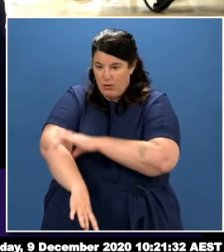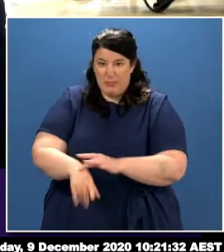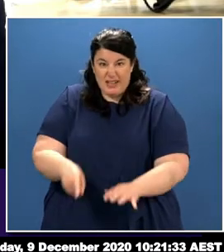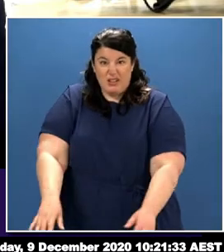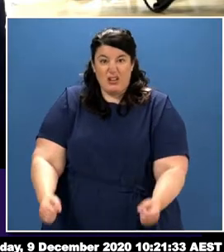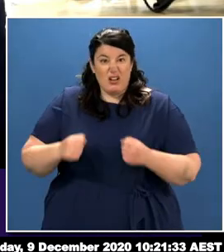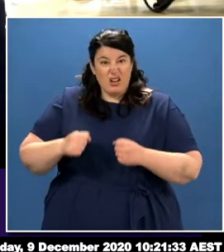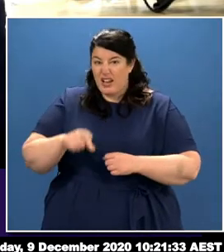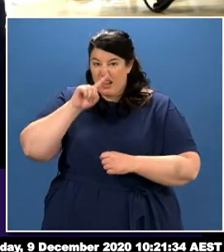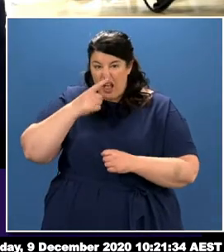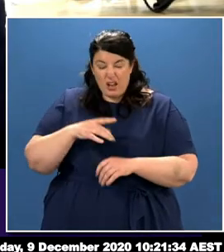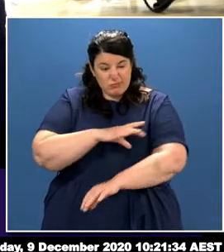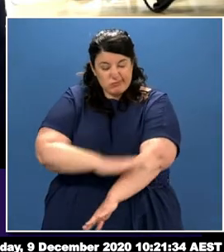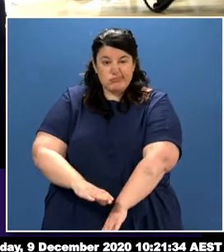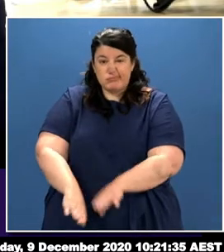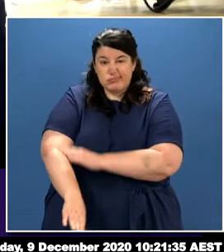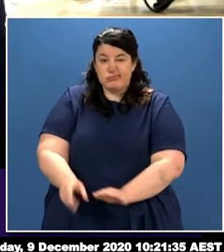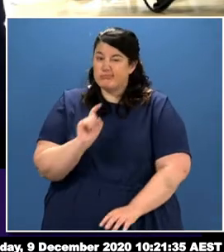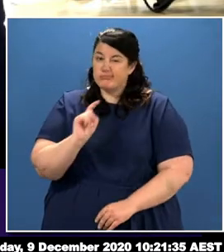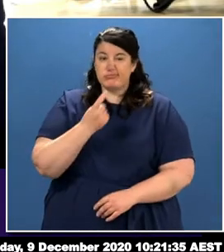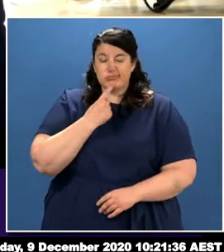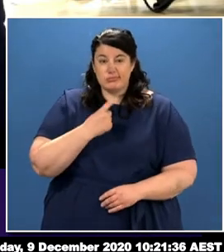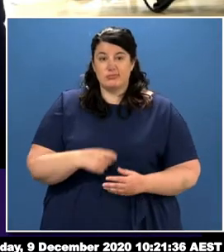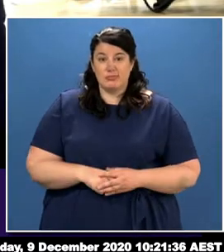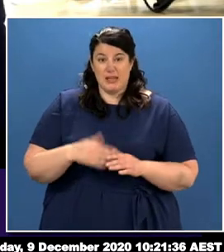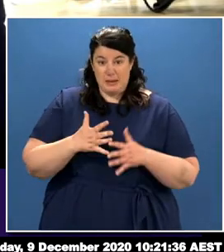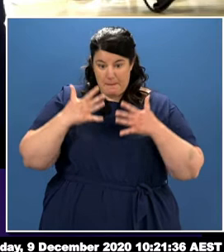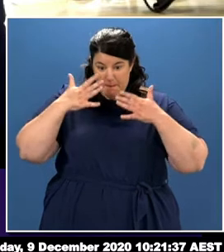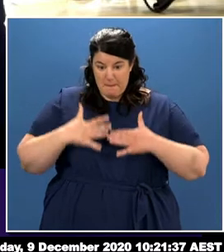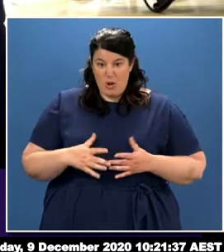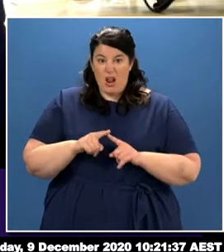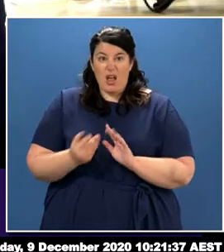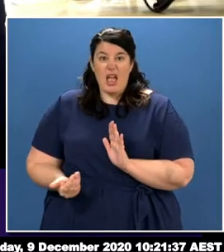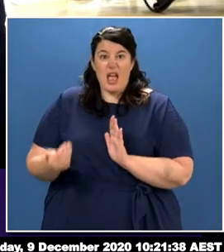So, to put it basically, it encases the body in a second skeleton which